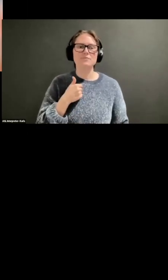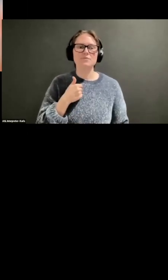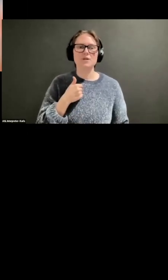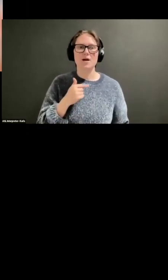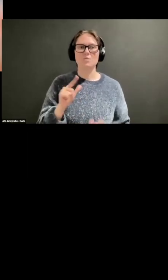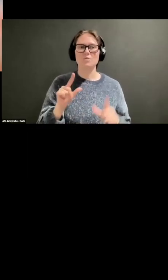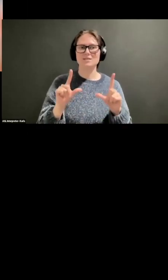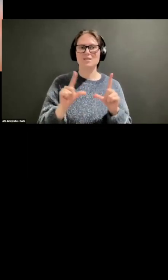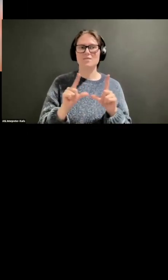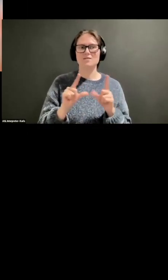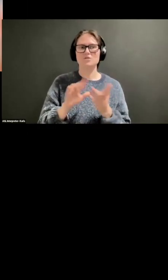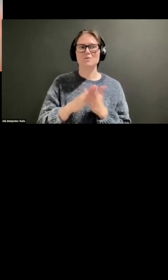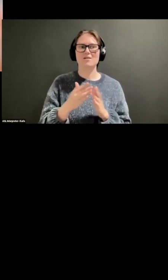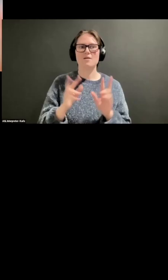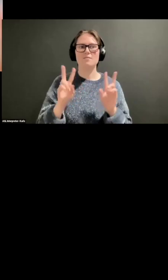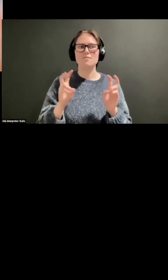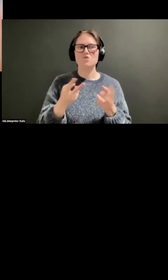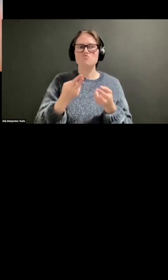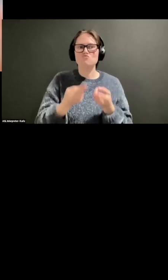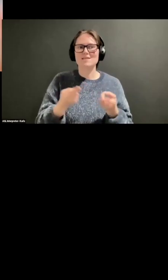is another way of saying a foster parent,